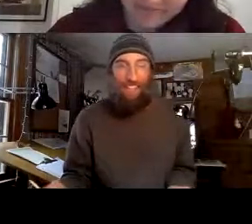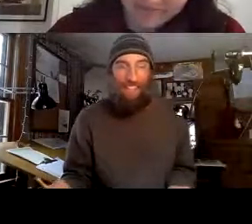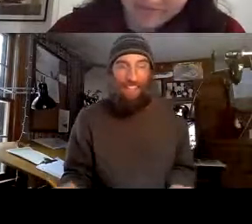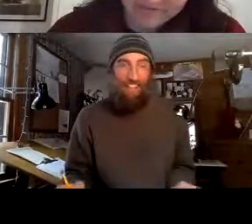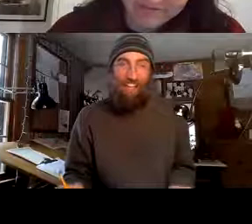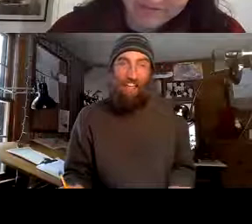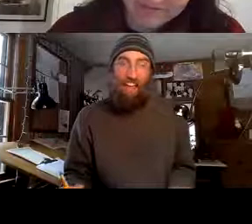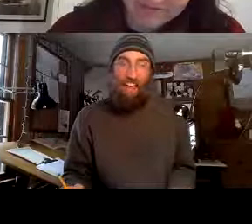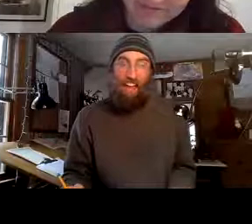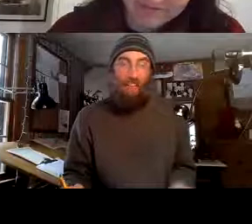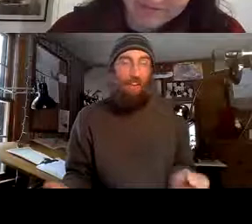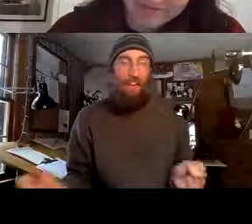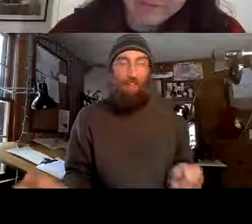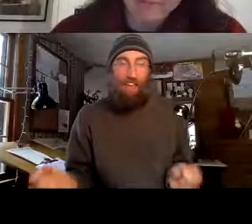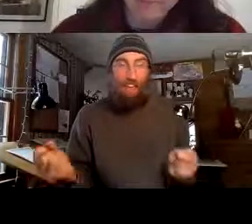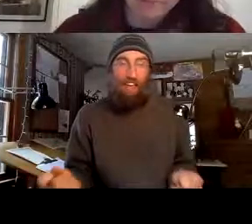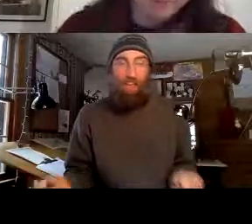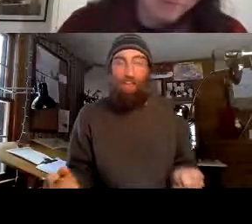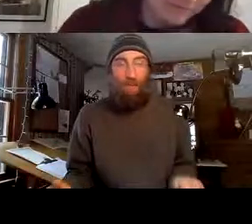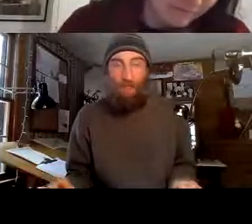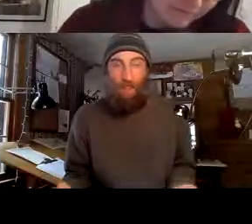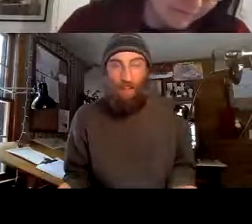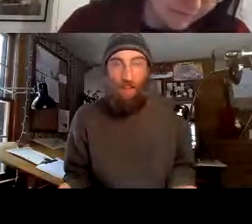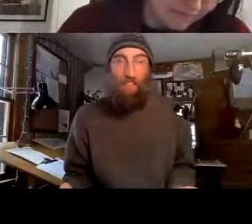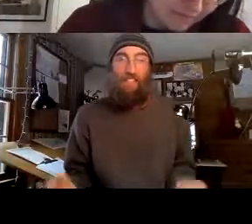because this, this is like-- every every kid I've ever worked with knows this